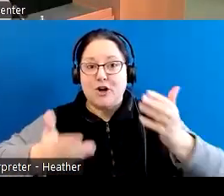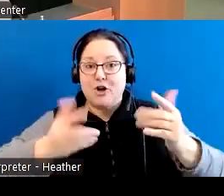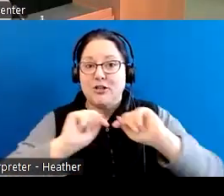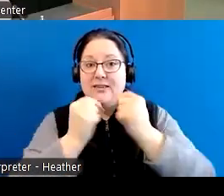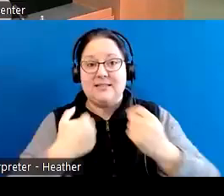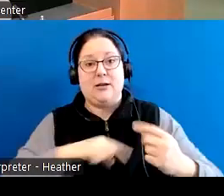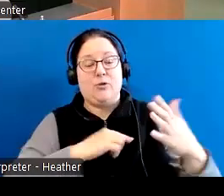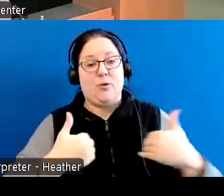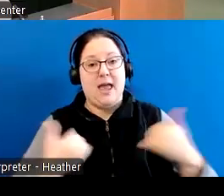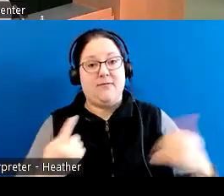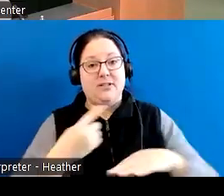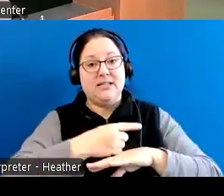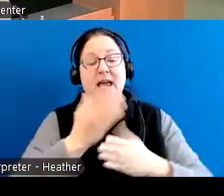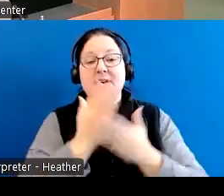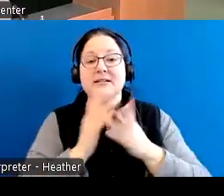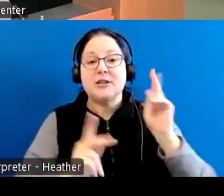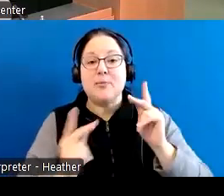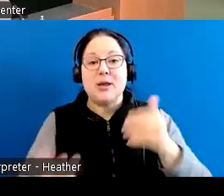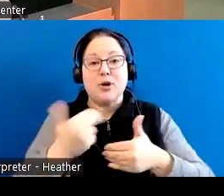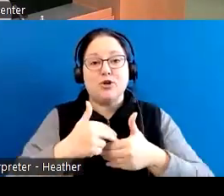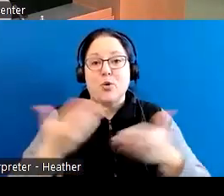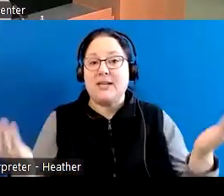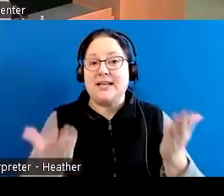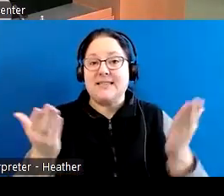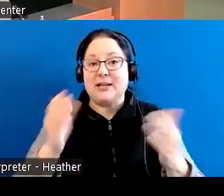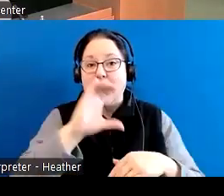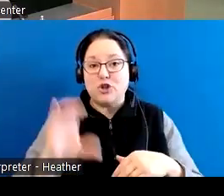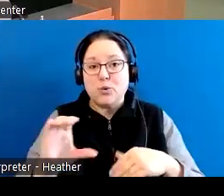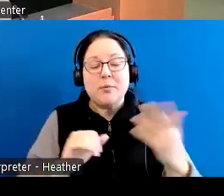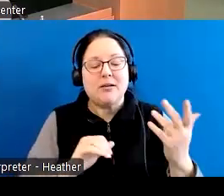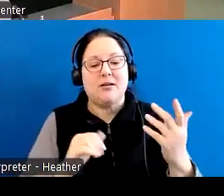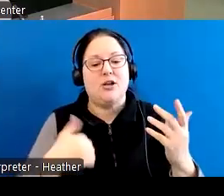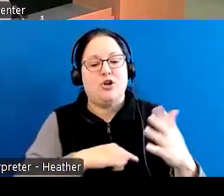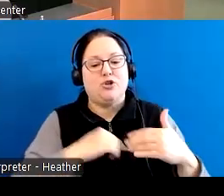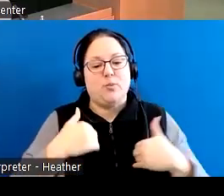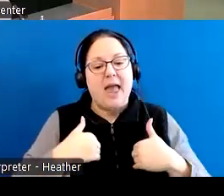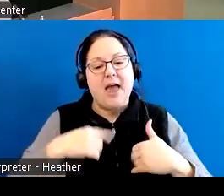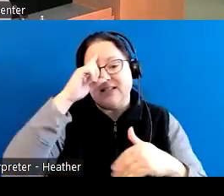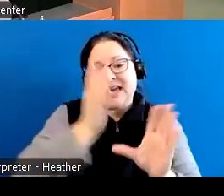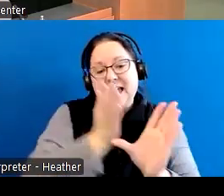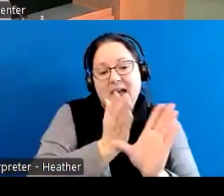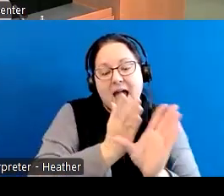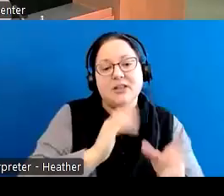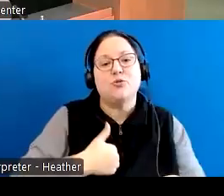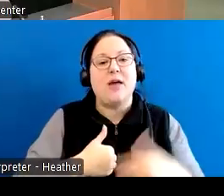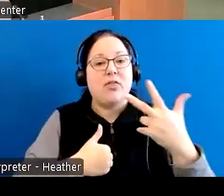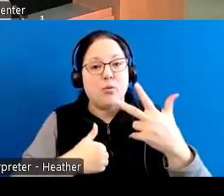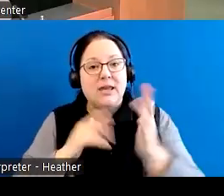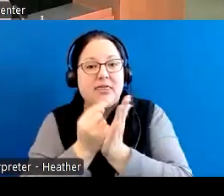I think are joining us on Zoom as well. So we have um a psychologist, we have three therapists um and